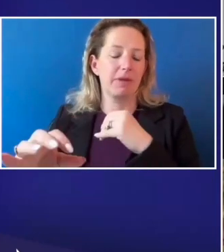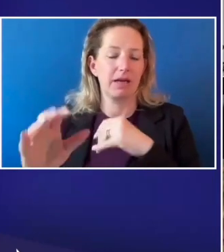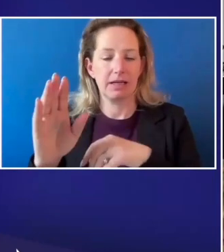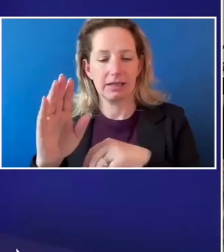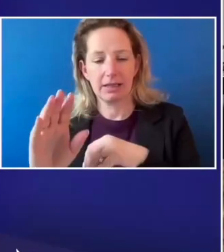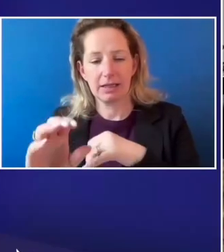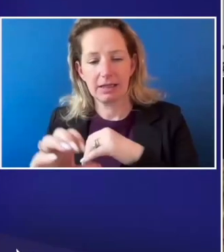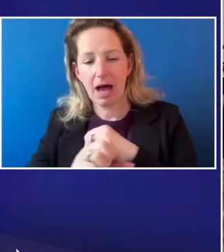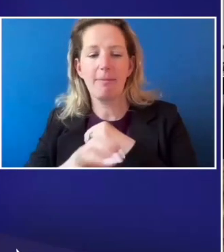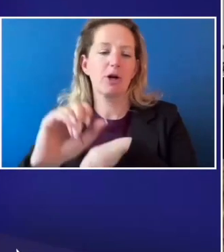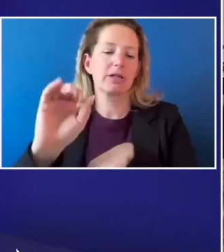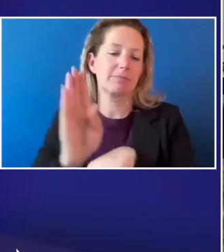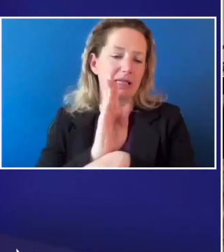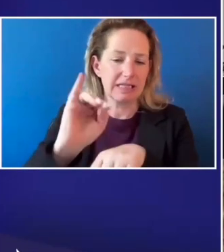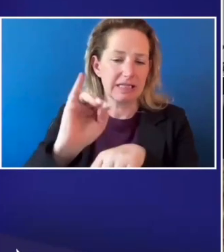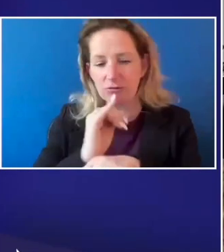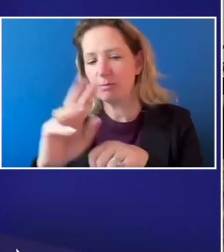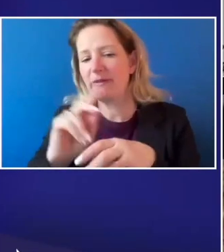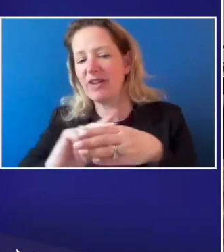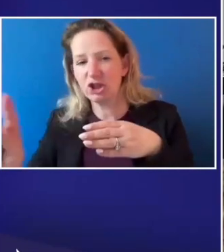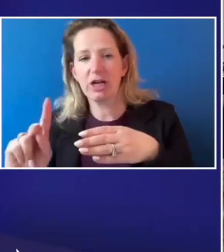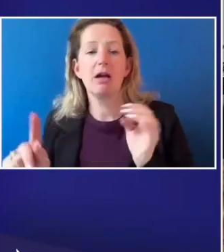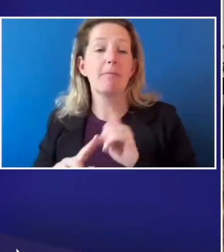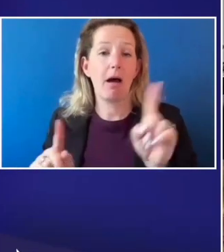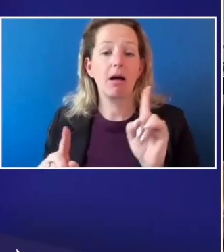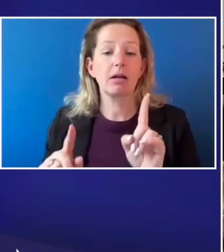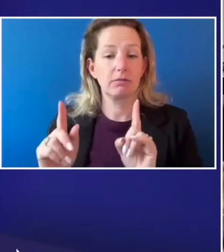on at the very end of that same definition, it mentions the line of commerce again.